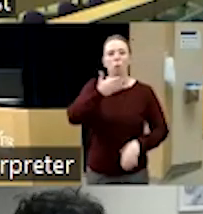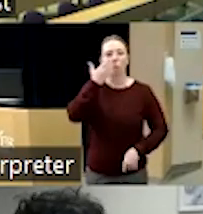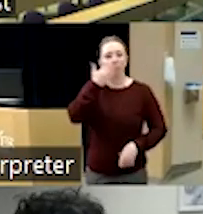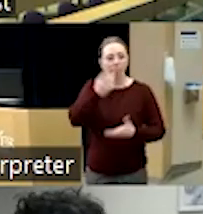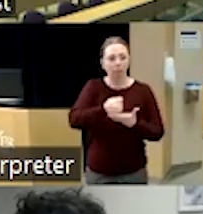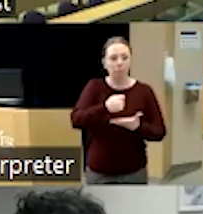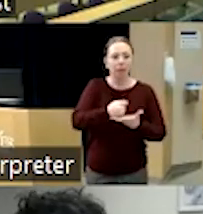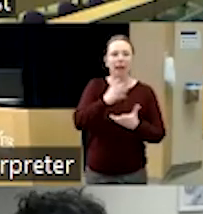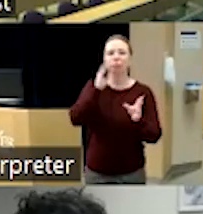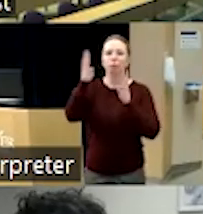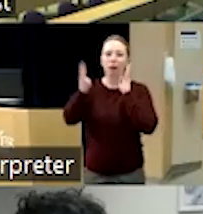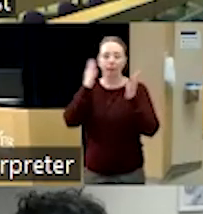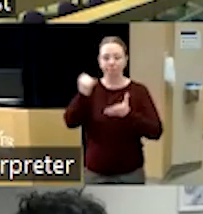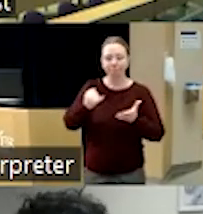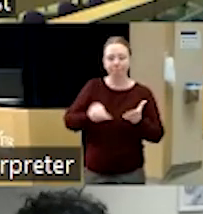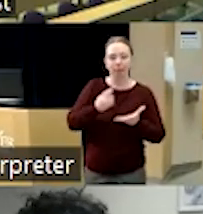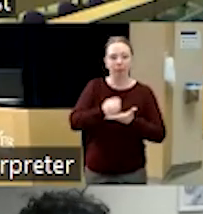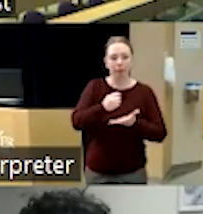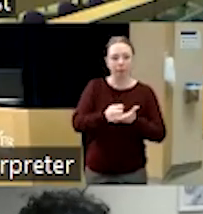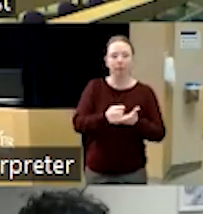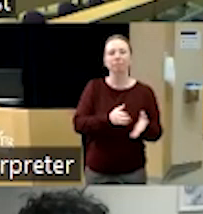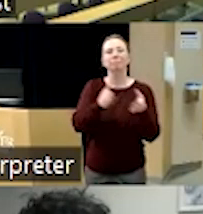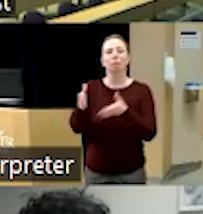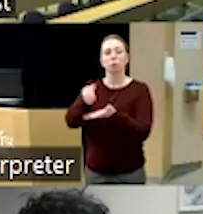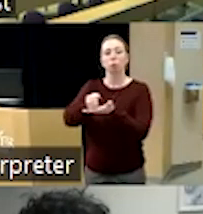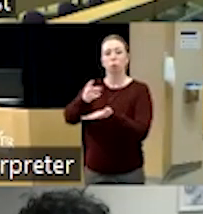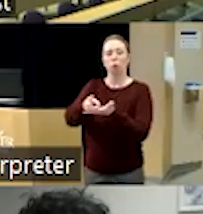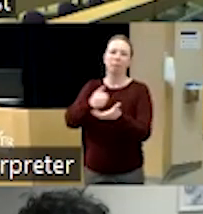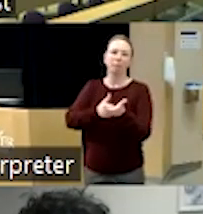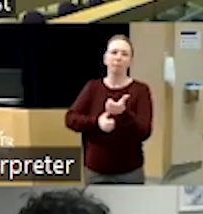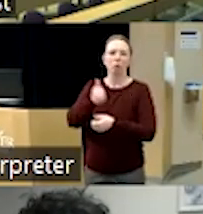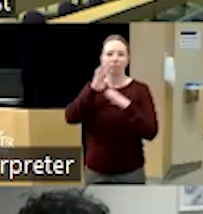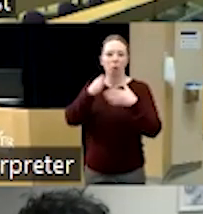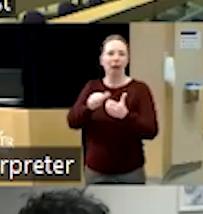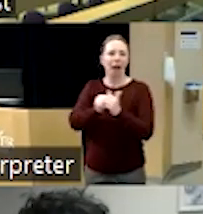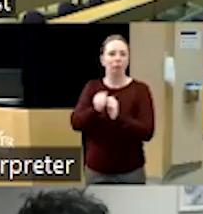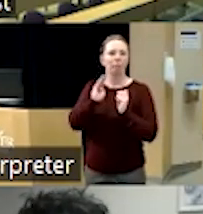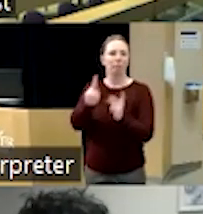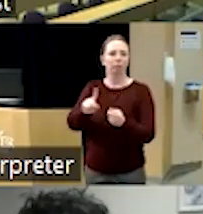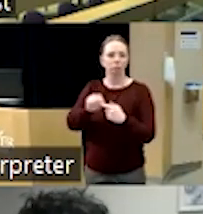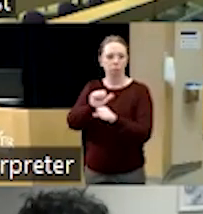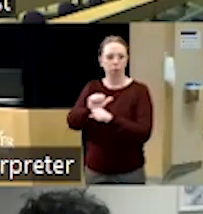is about return to work of course also application for disability funds or social participation